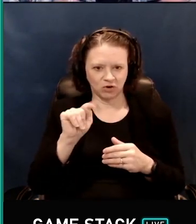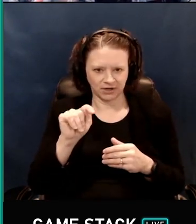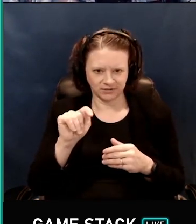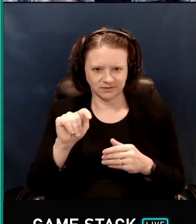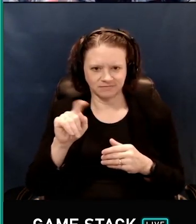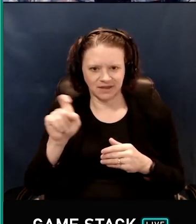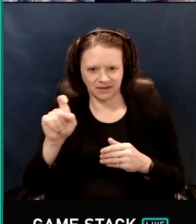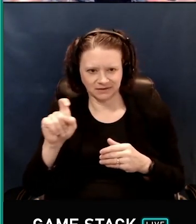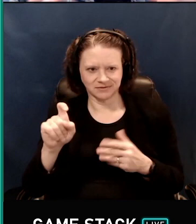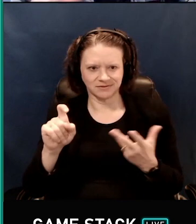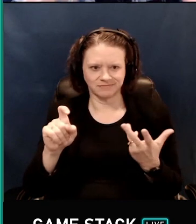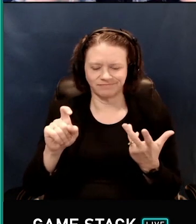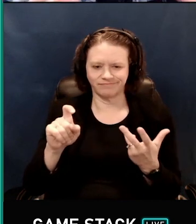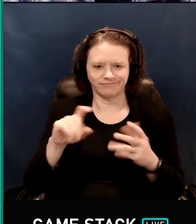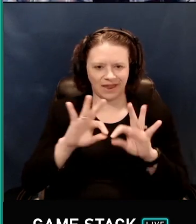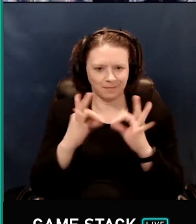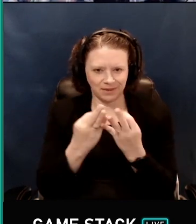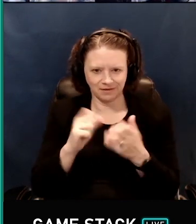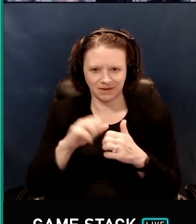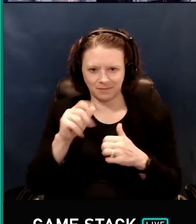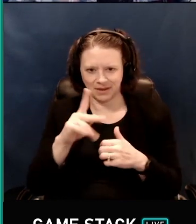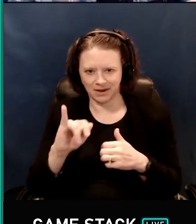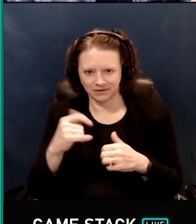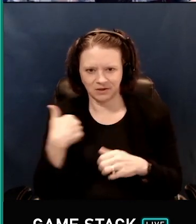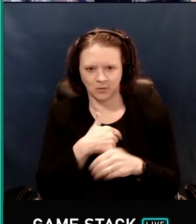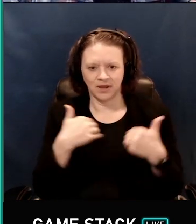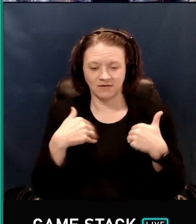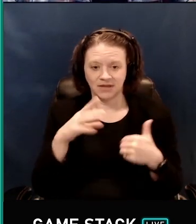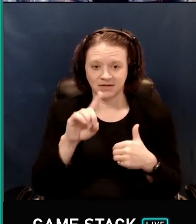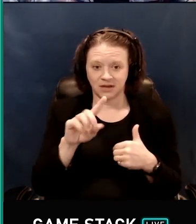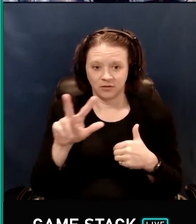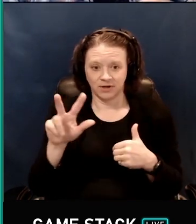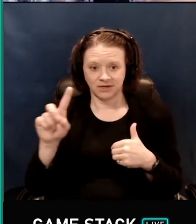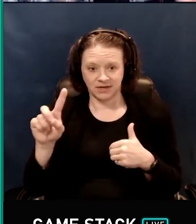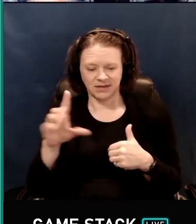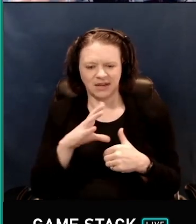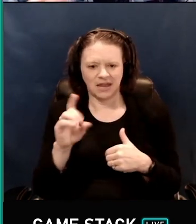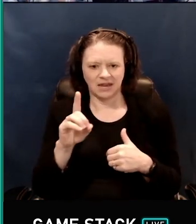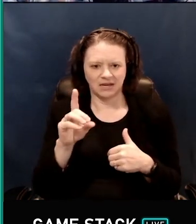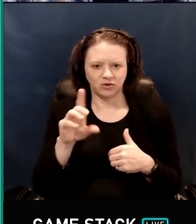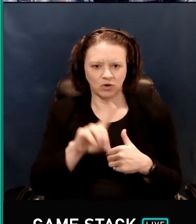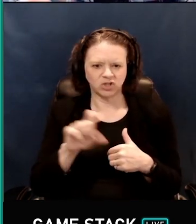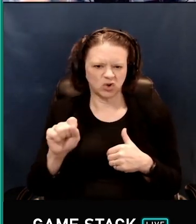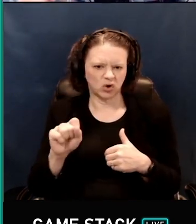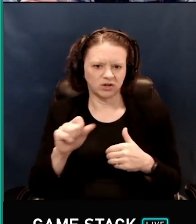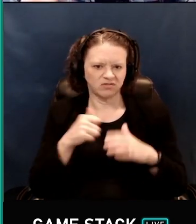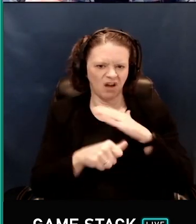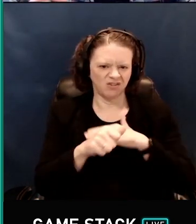it's just another direct branded API. It integrates directly with D3D12,